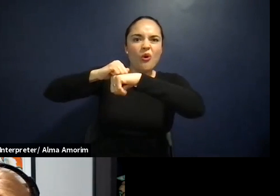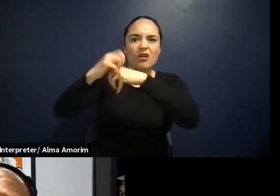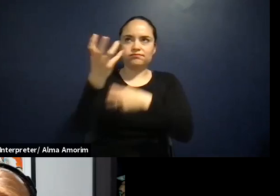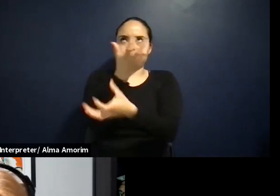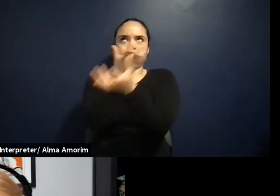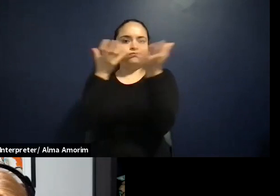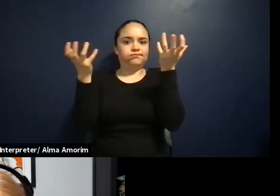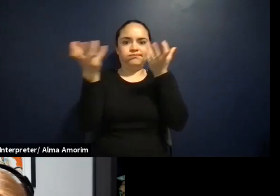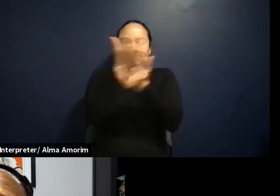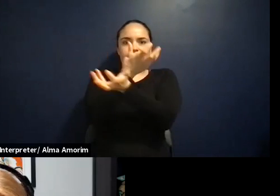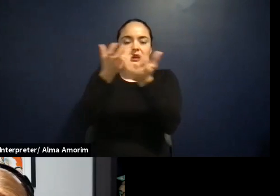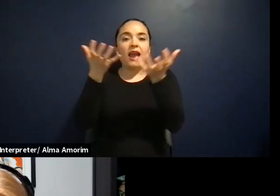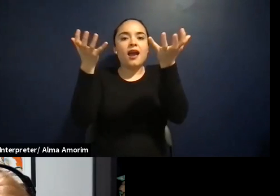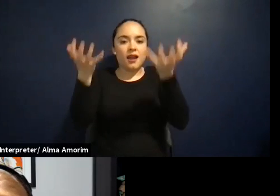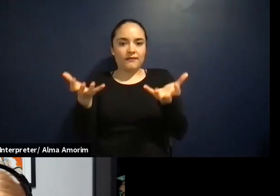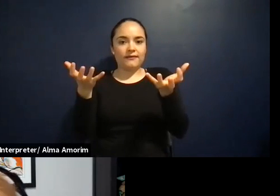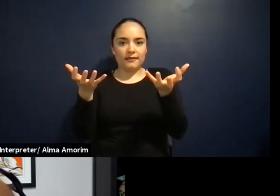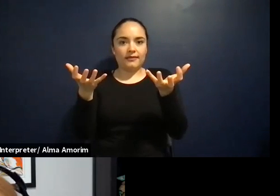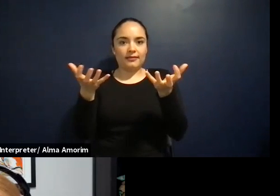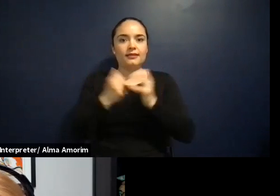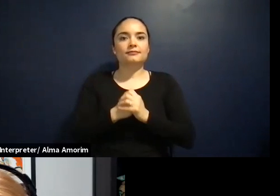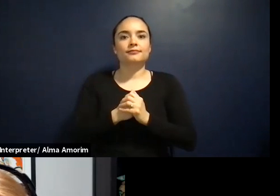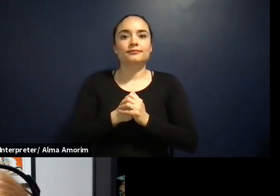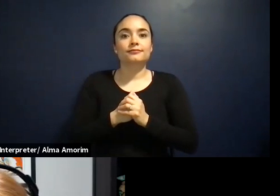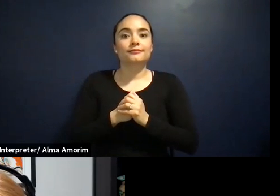So you actually have to dig through the sediments to get down to the bedrock, but, yeah that's